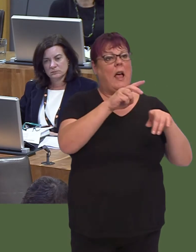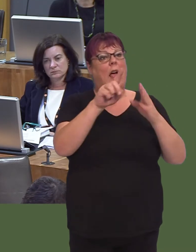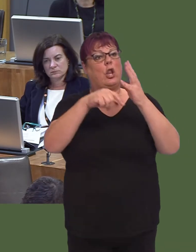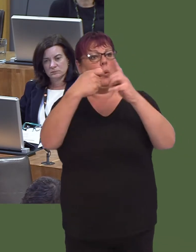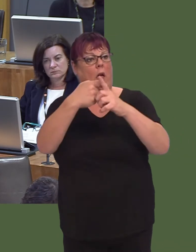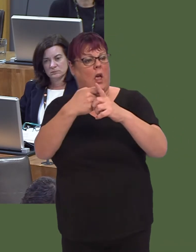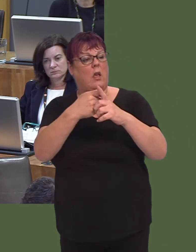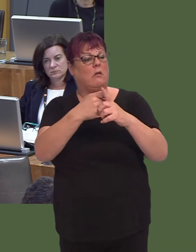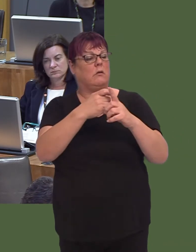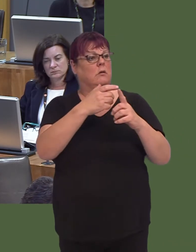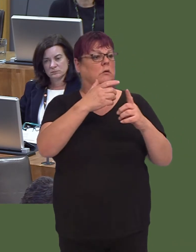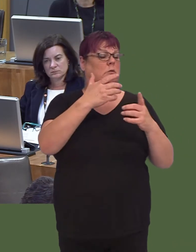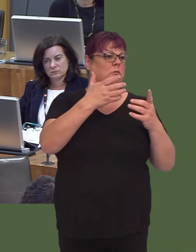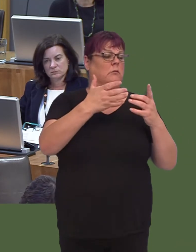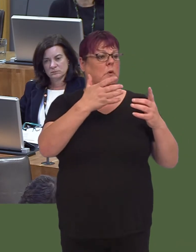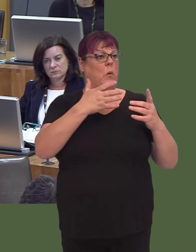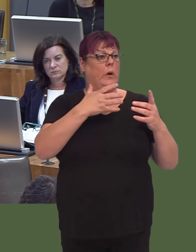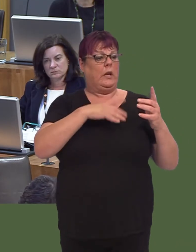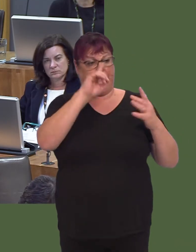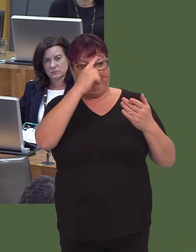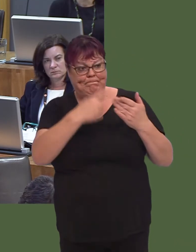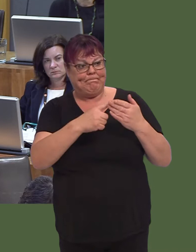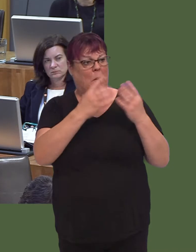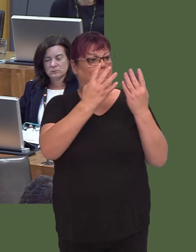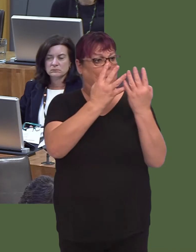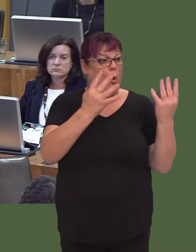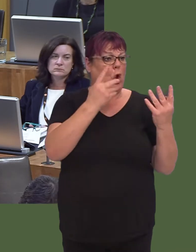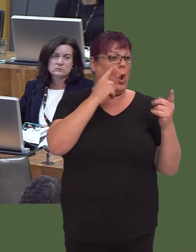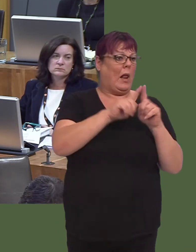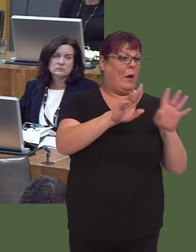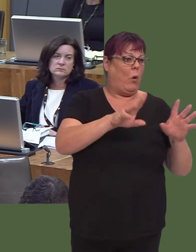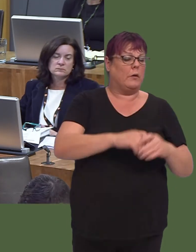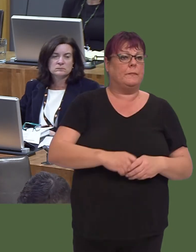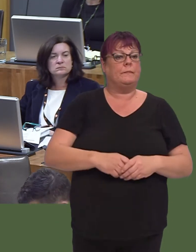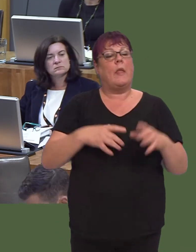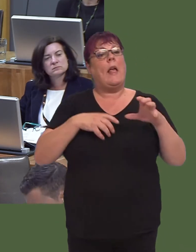and it's something that we've seen, of course. There are occasions, of course, where there's a great deal of cross-border co-operation.